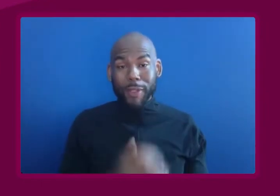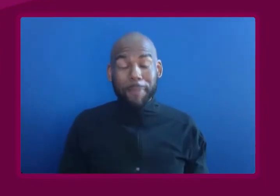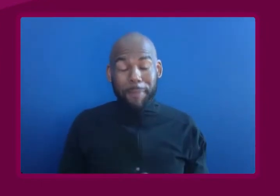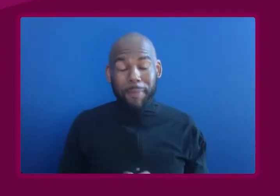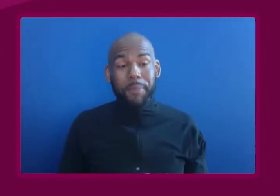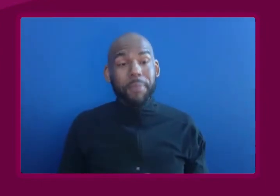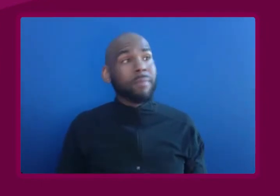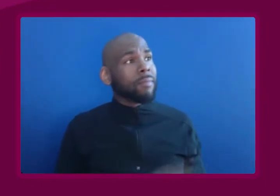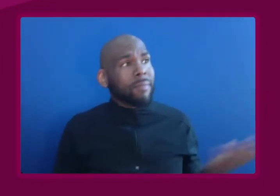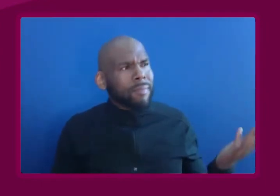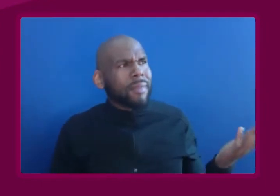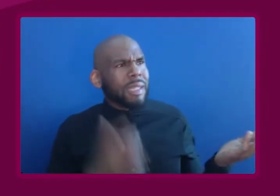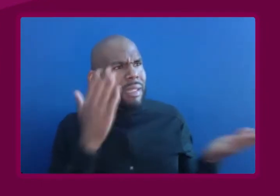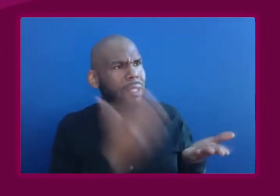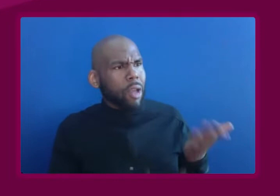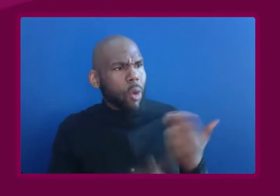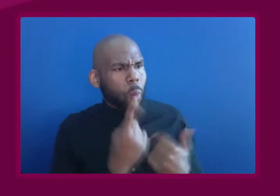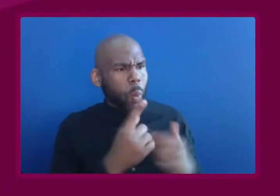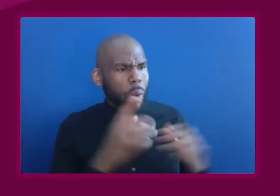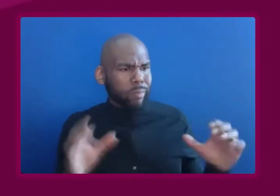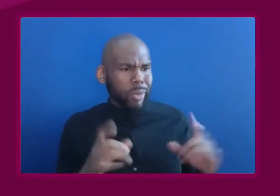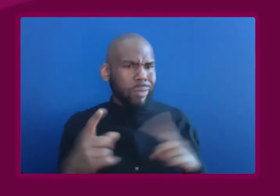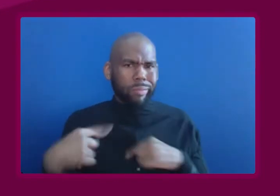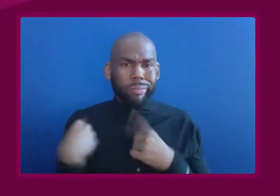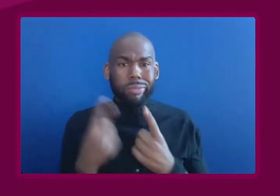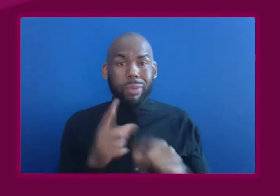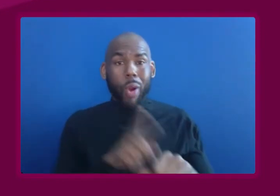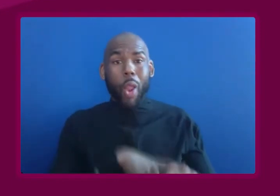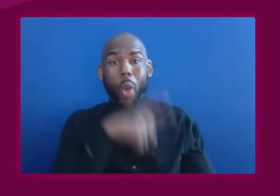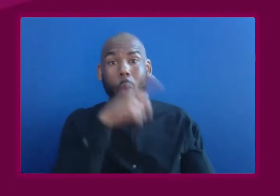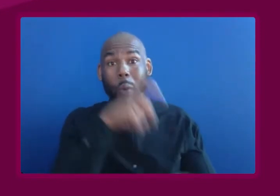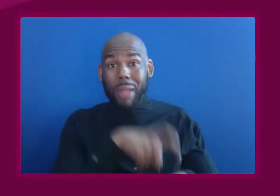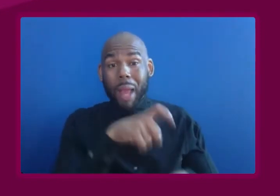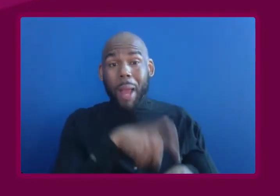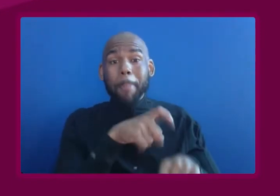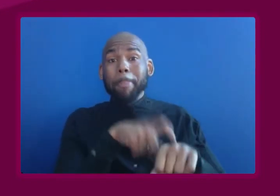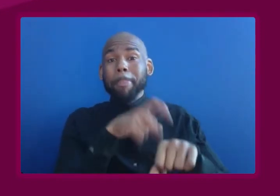And as someone who's been doing this for quite a while, for a long to time, what are some